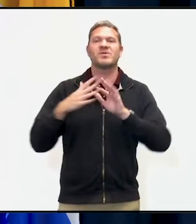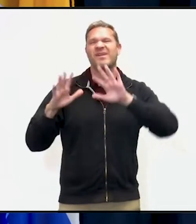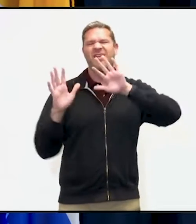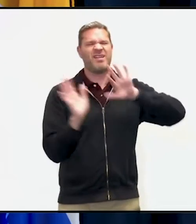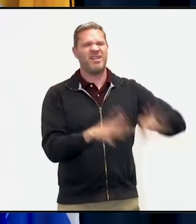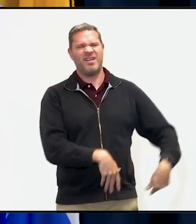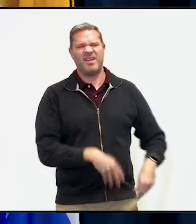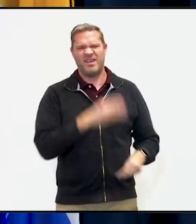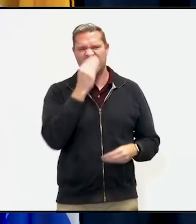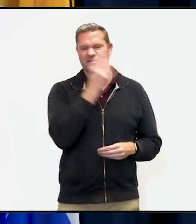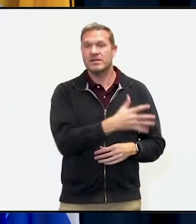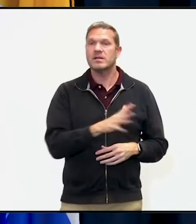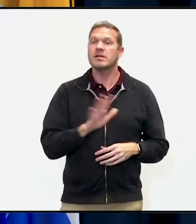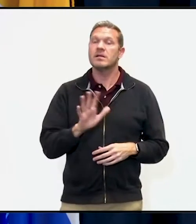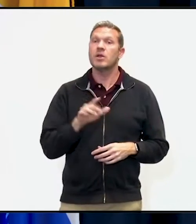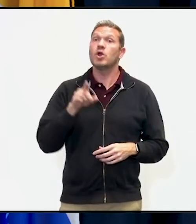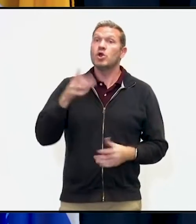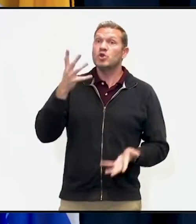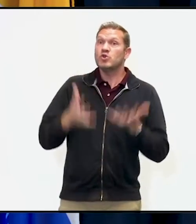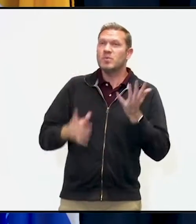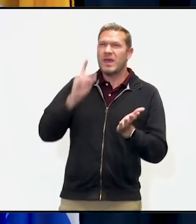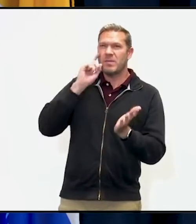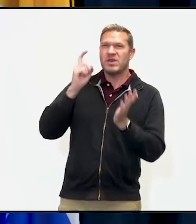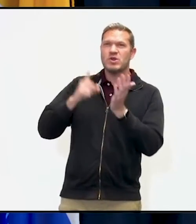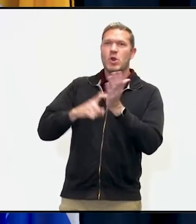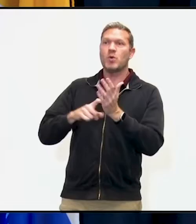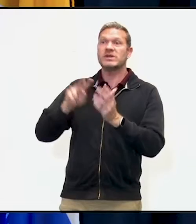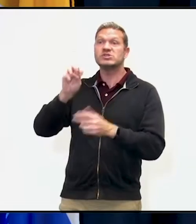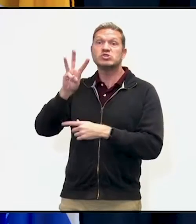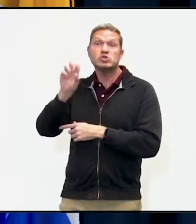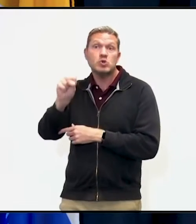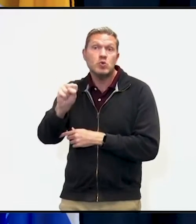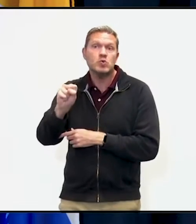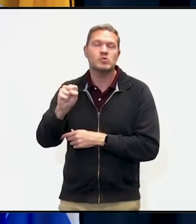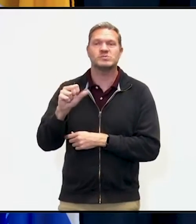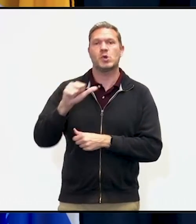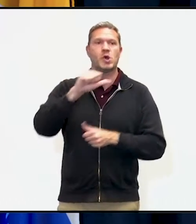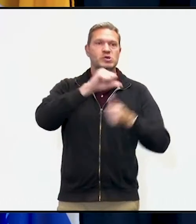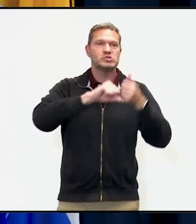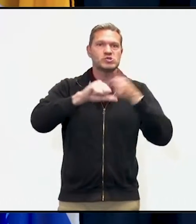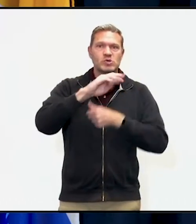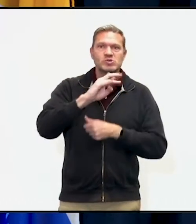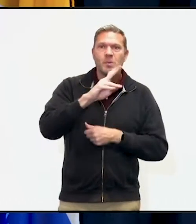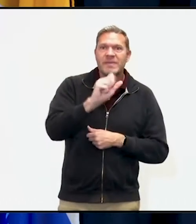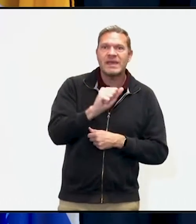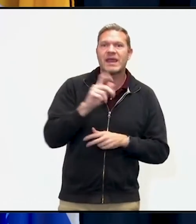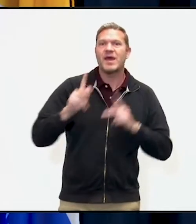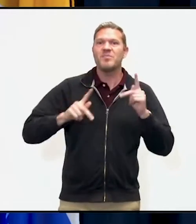You may have seen photos in the news or on social media of people gathering, doing mass